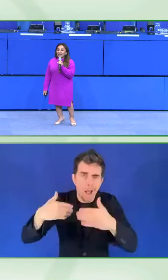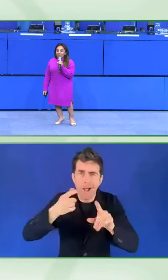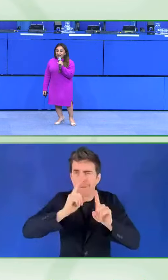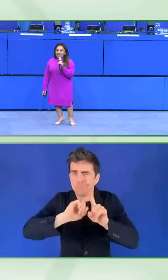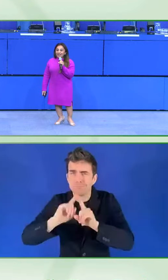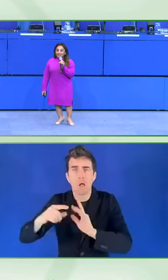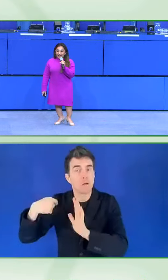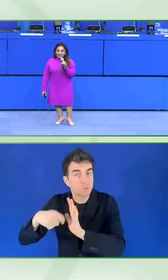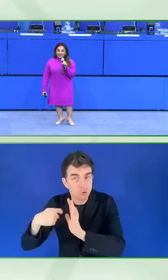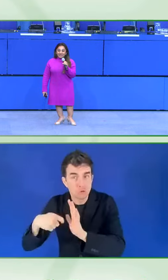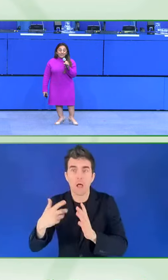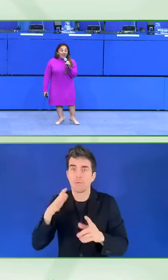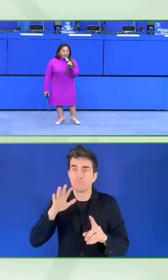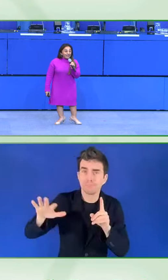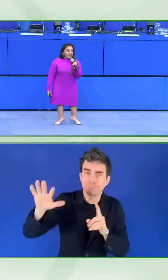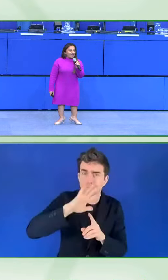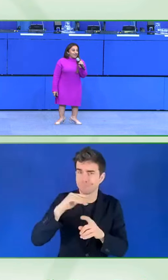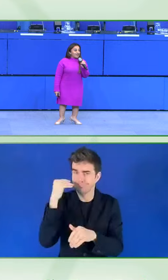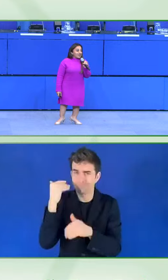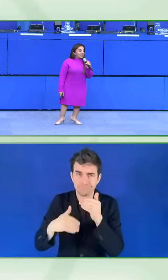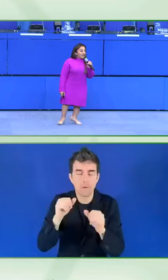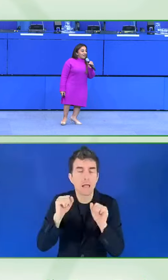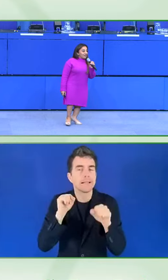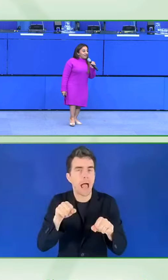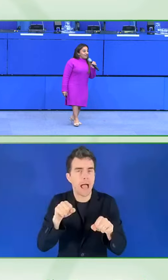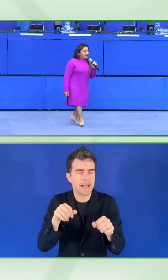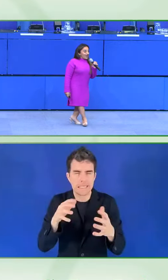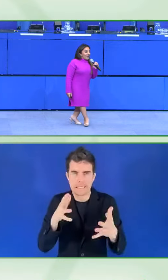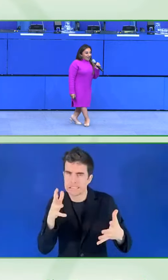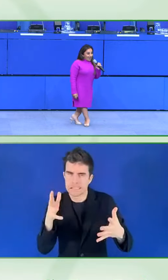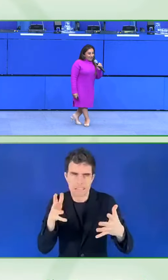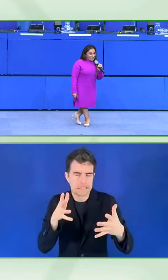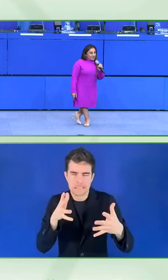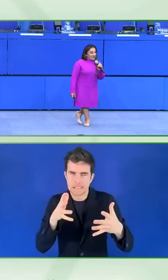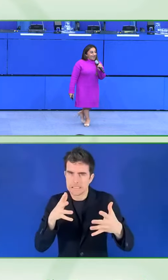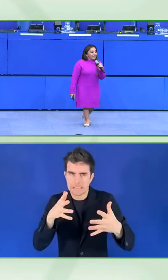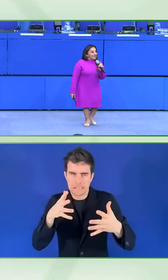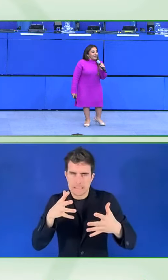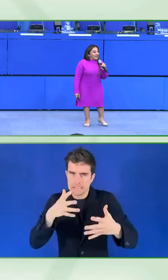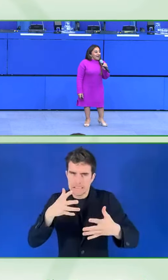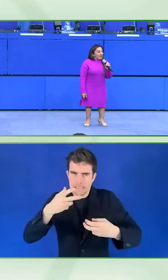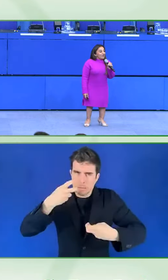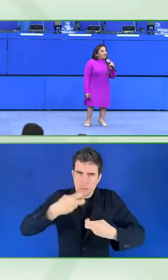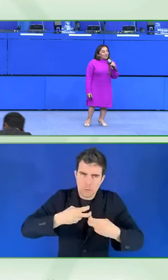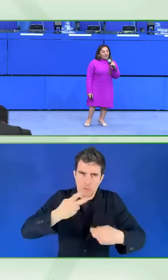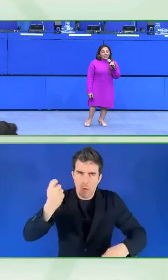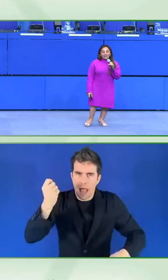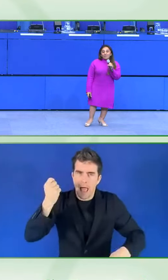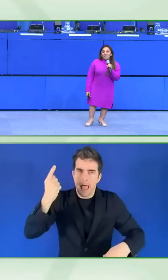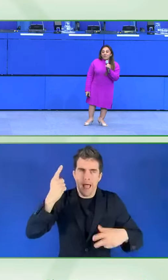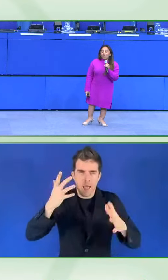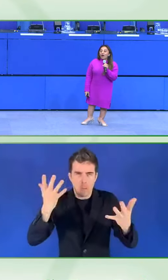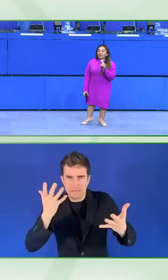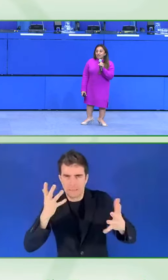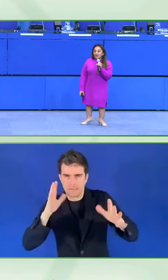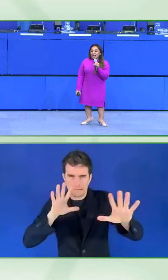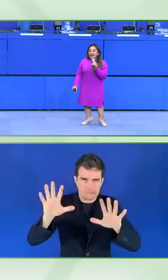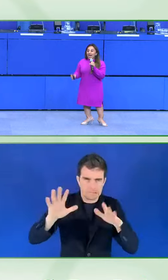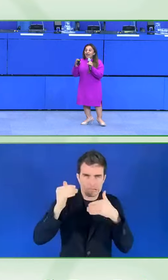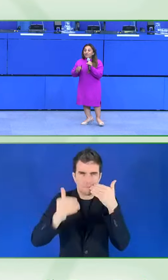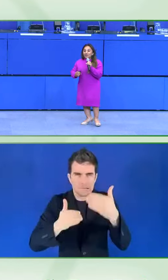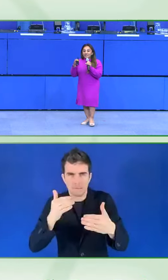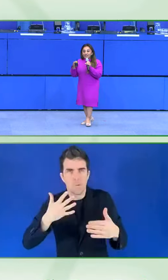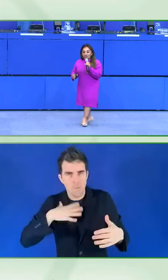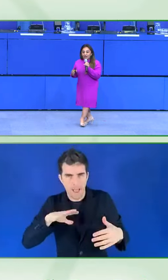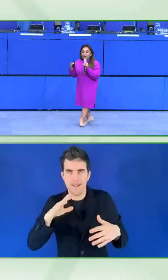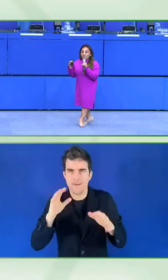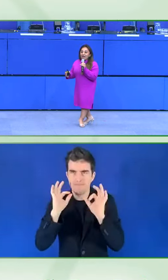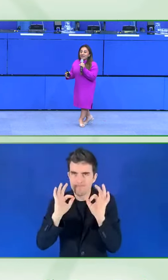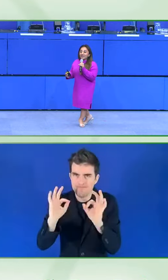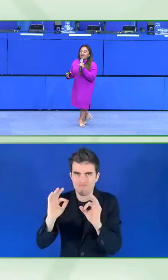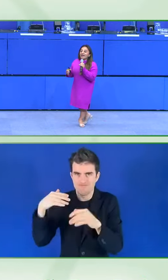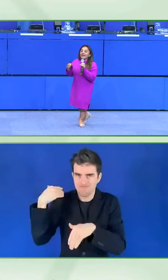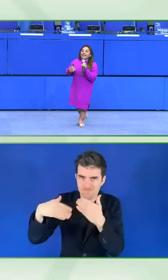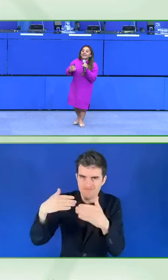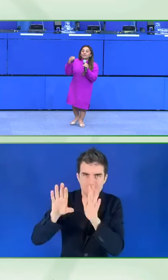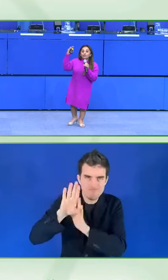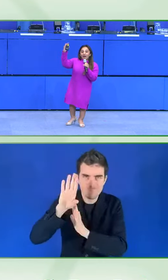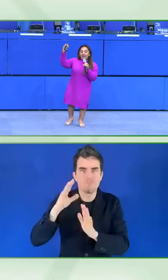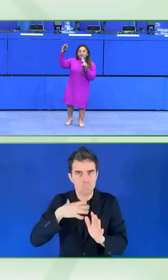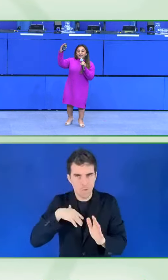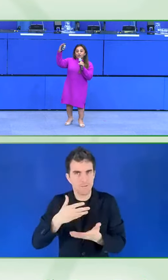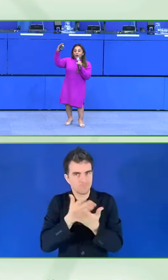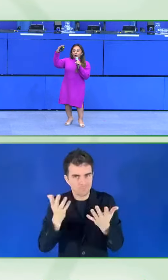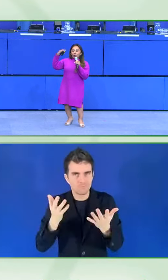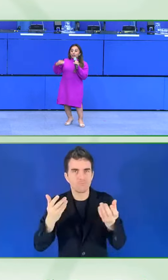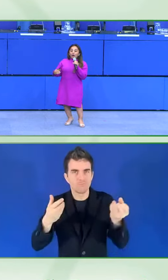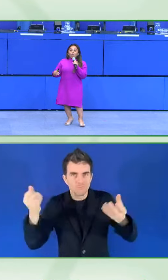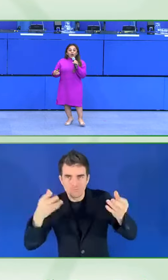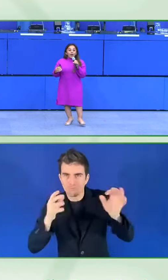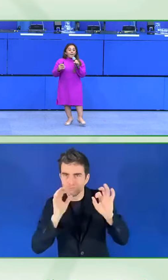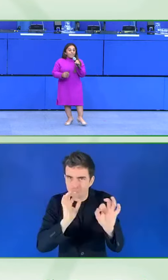I also want you to remember that while you are doing that, every decision that we make